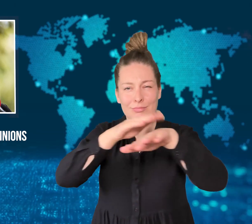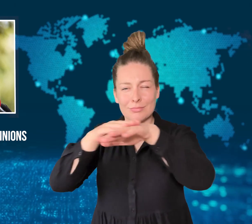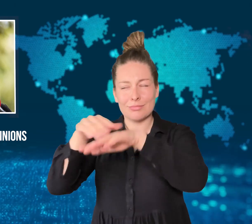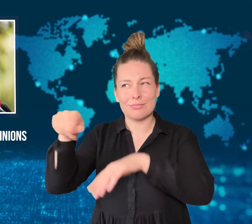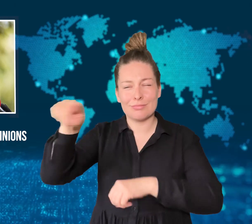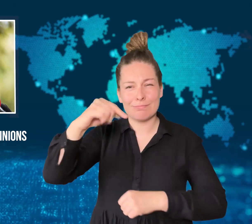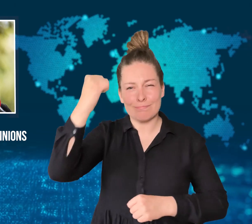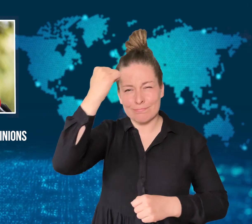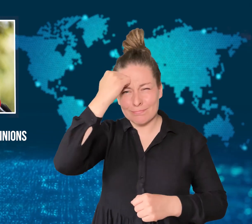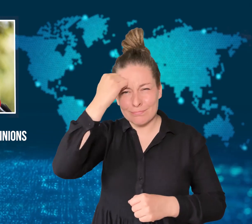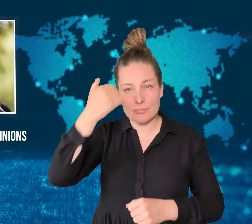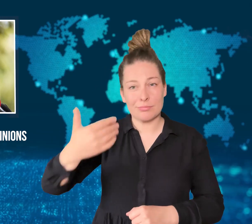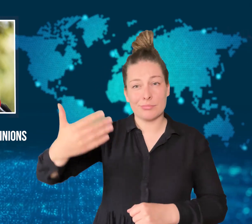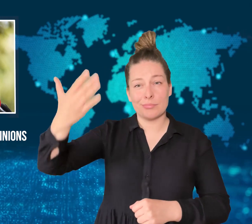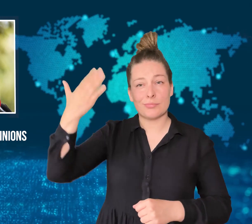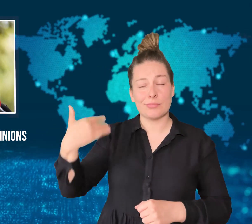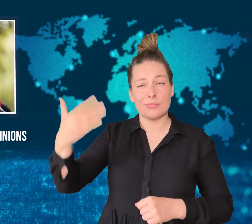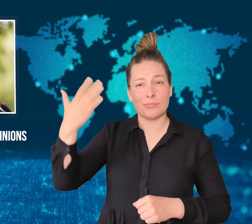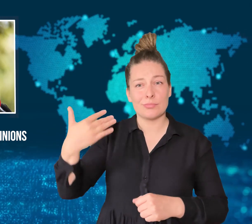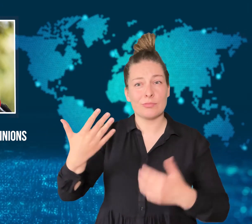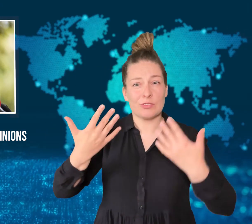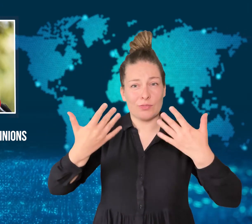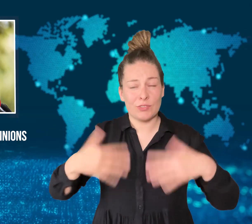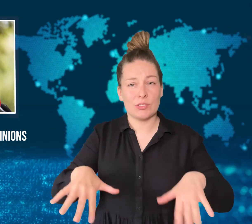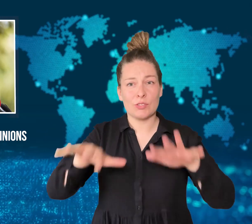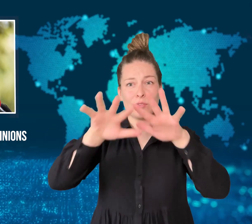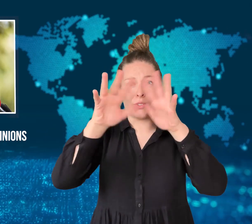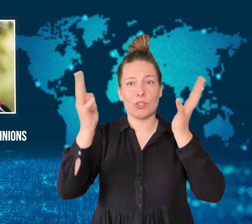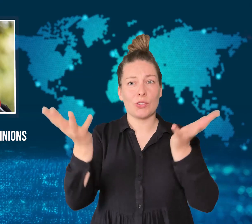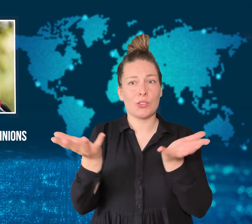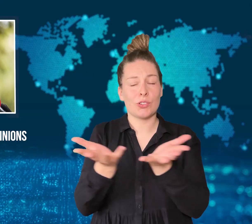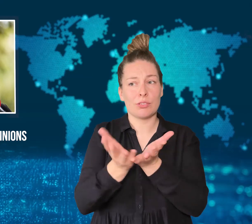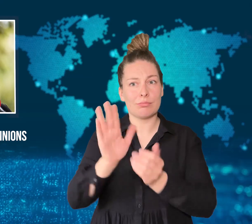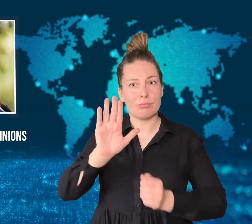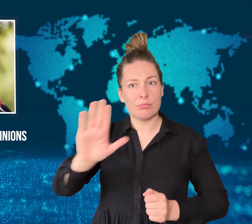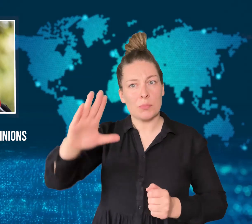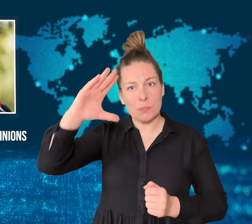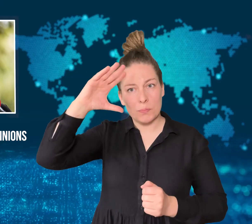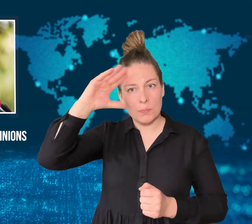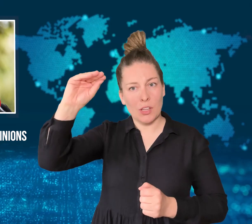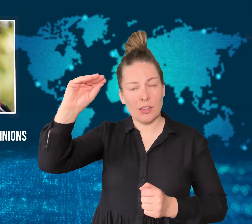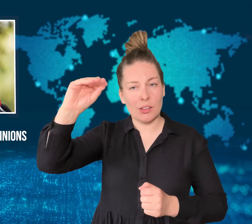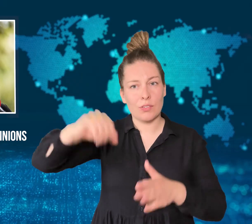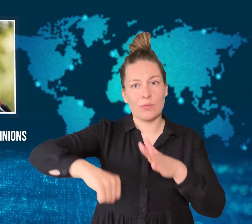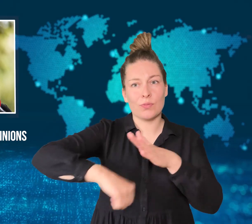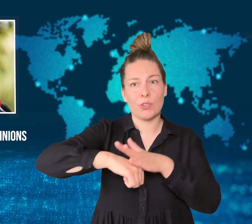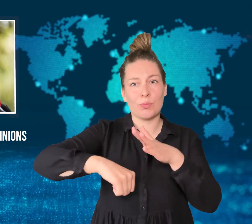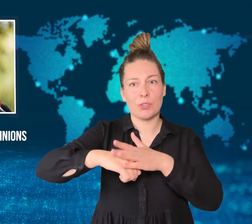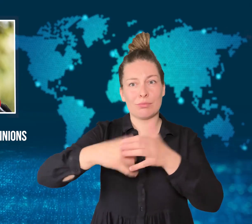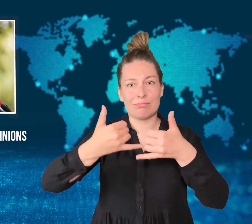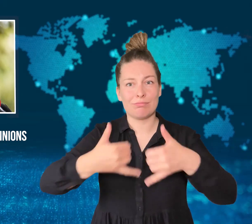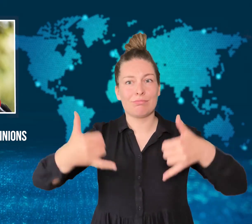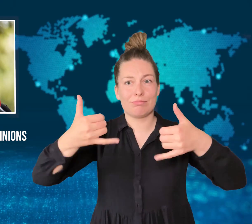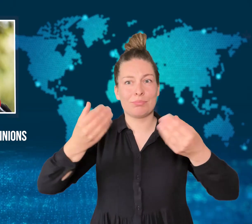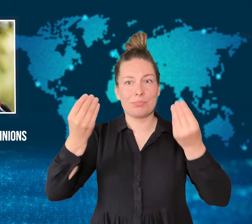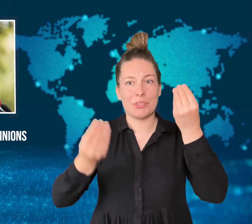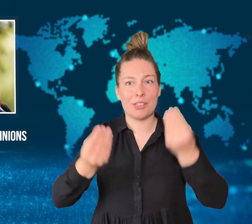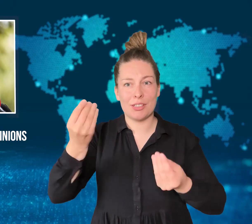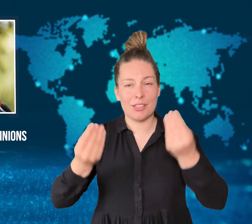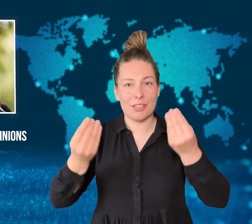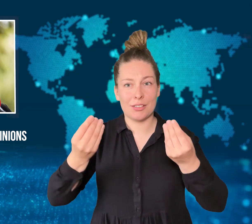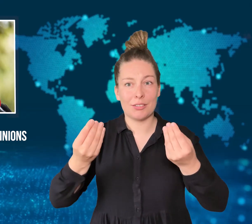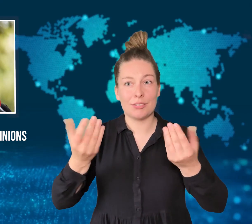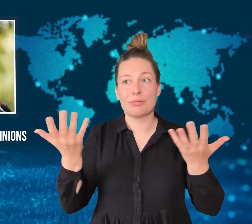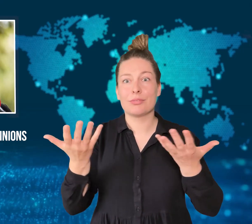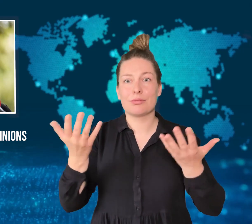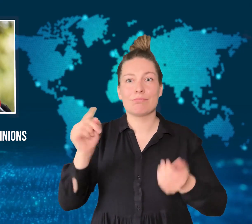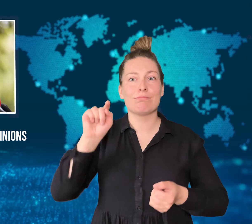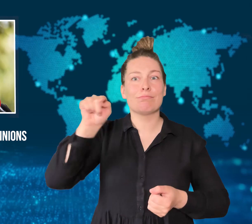In his discussions with FIFA, he reminded people of the controversy